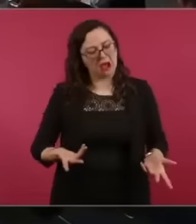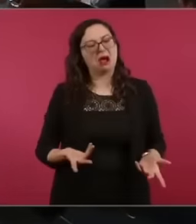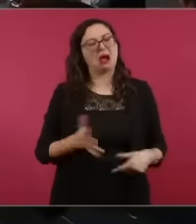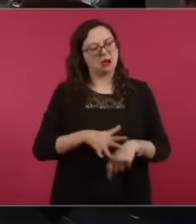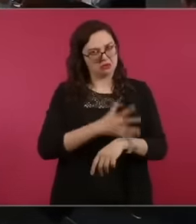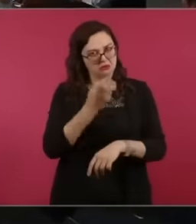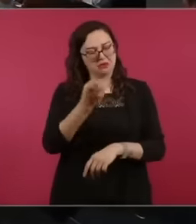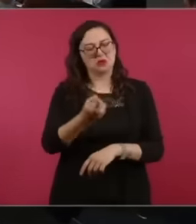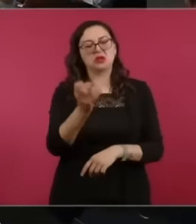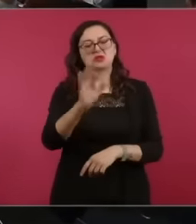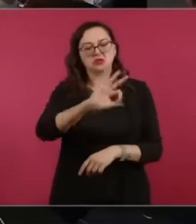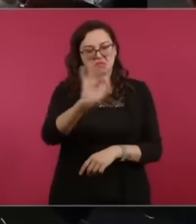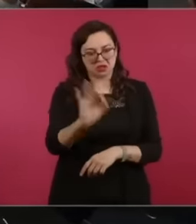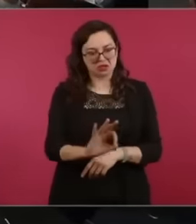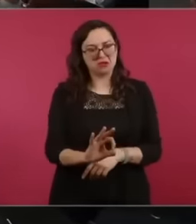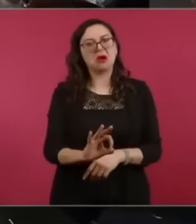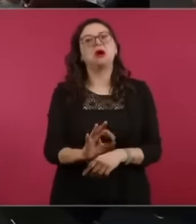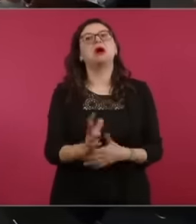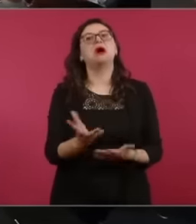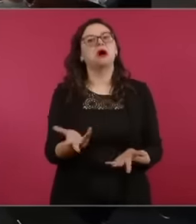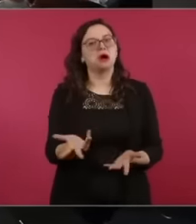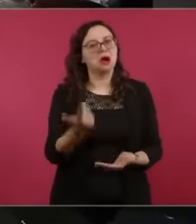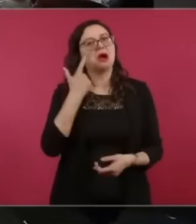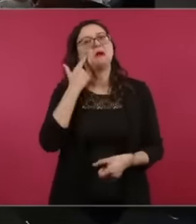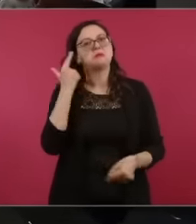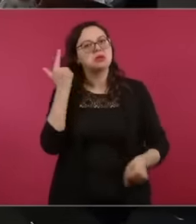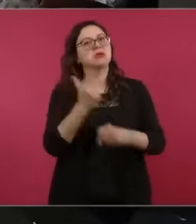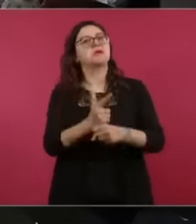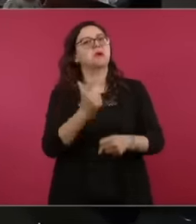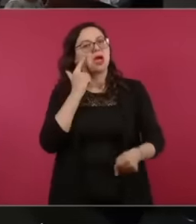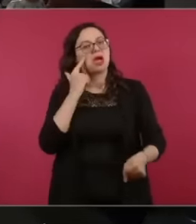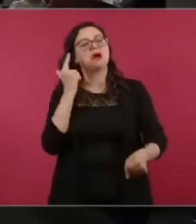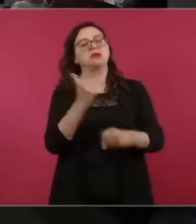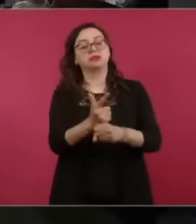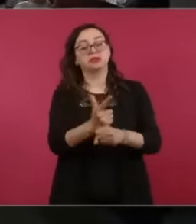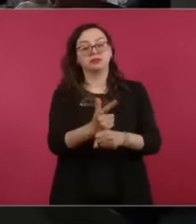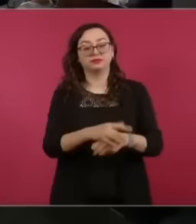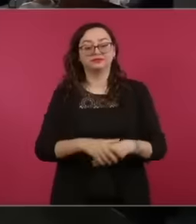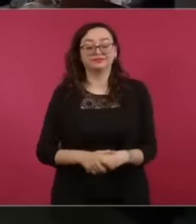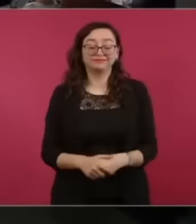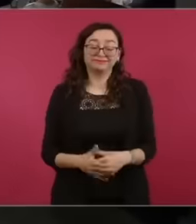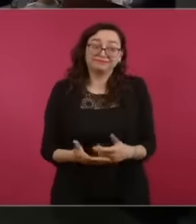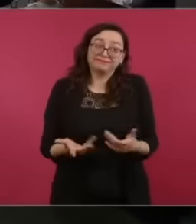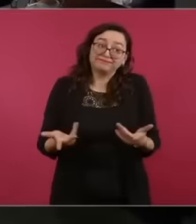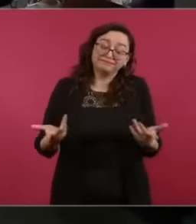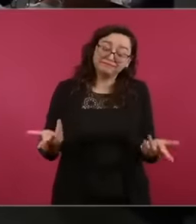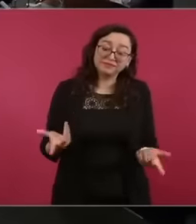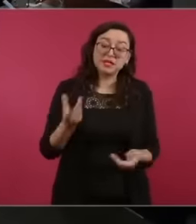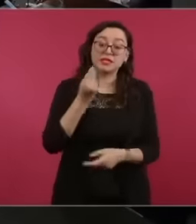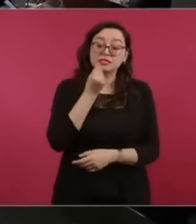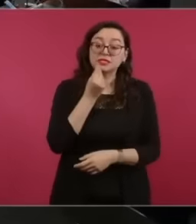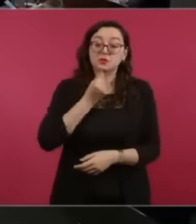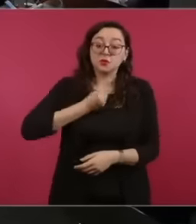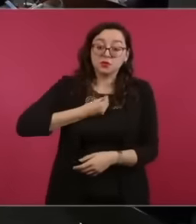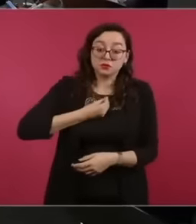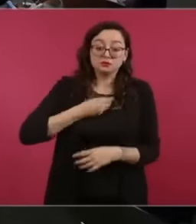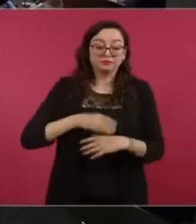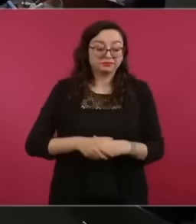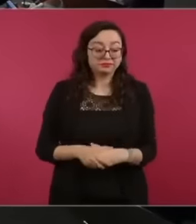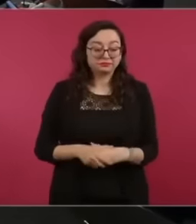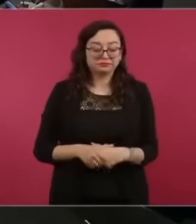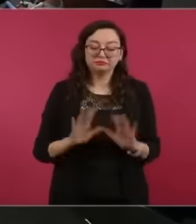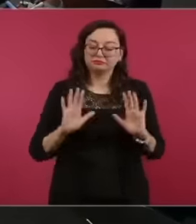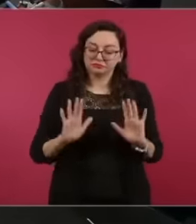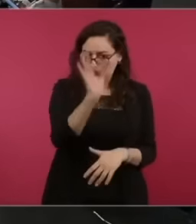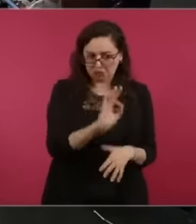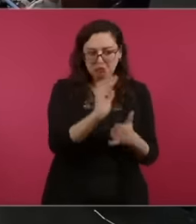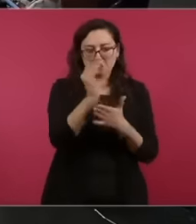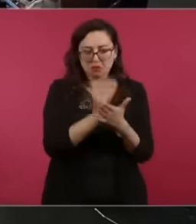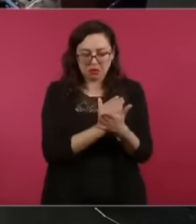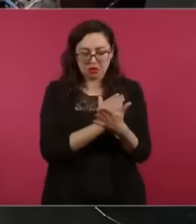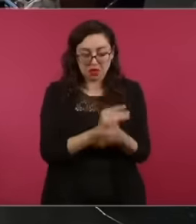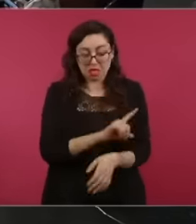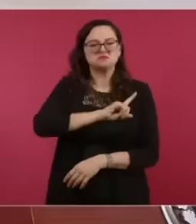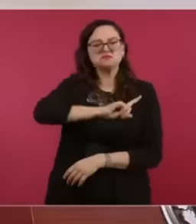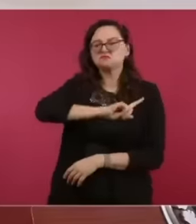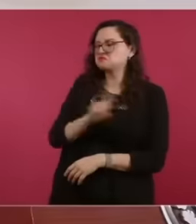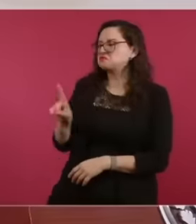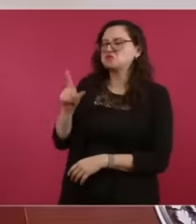or the rinse So when he He says he doesn't want to, I say, well, God